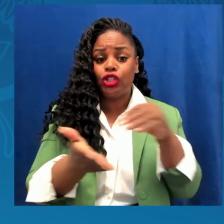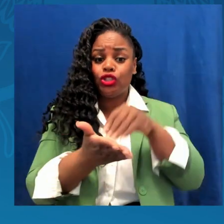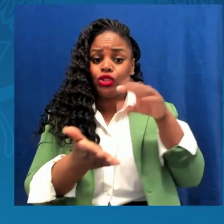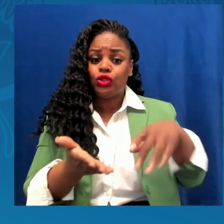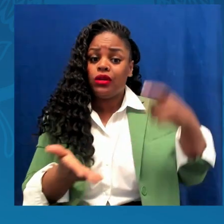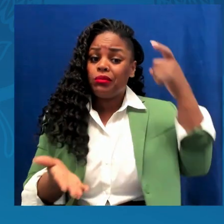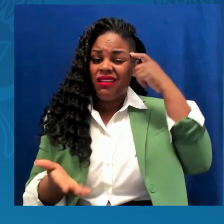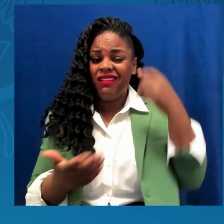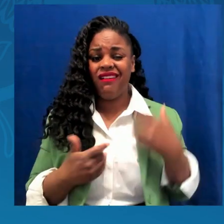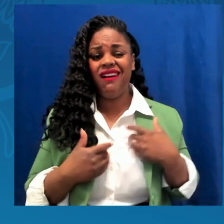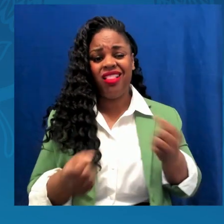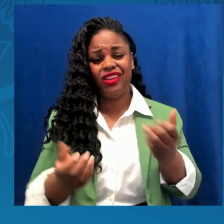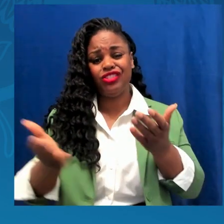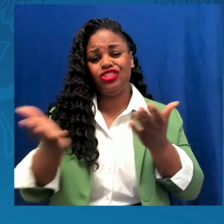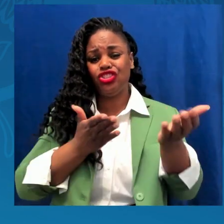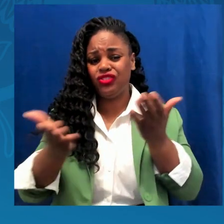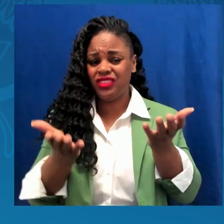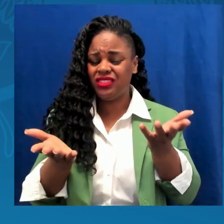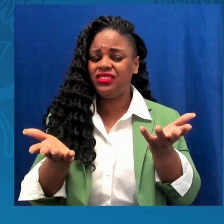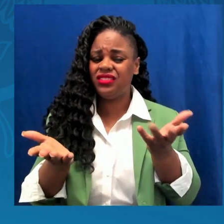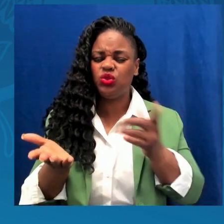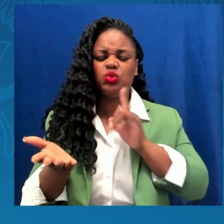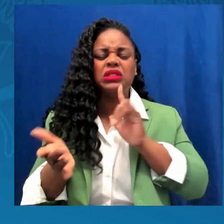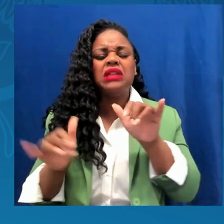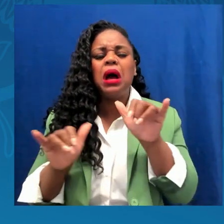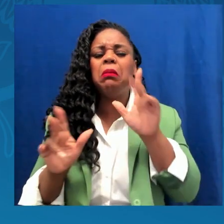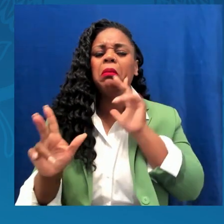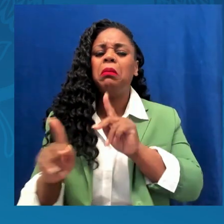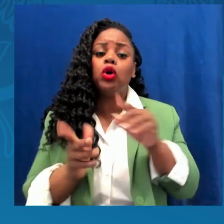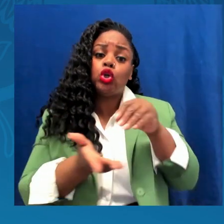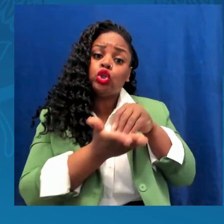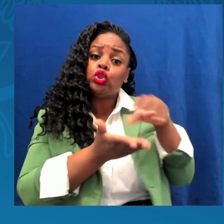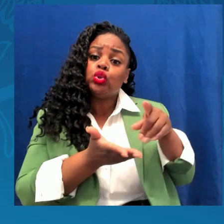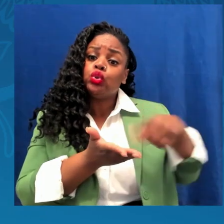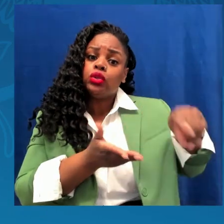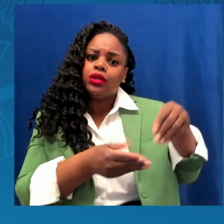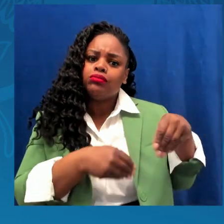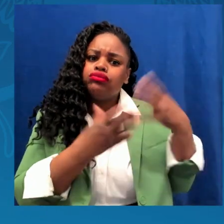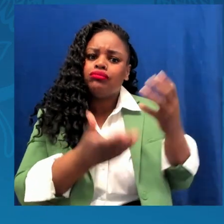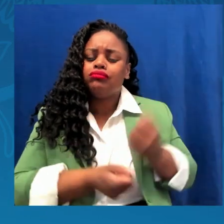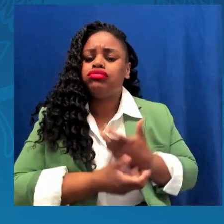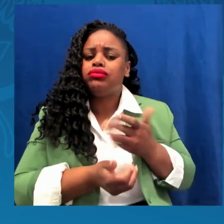Likewise, students are speaking out about the trauma they've experienced and the safety they deserve.